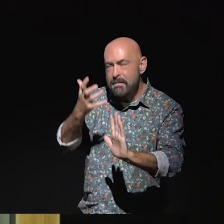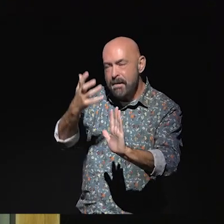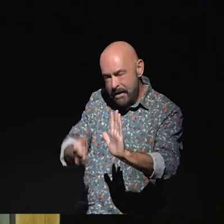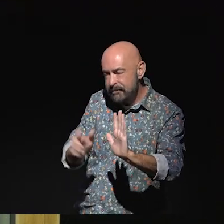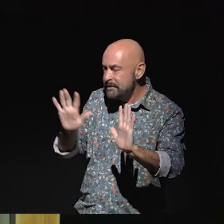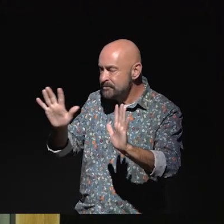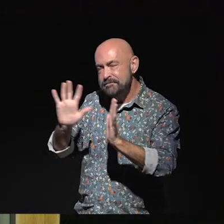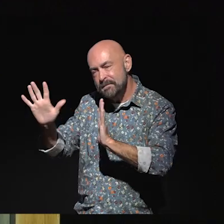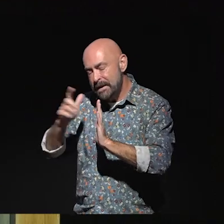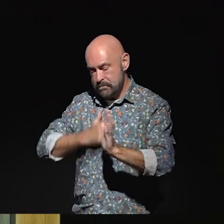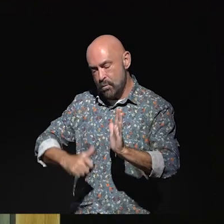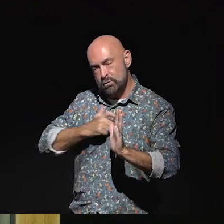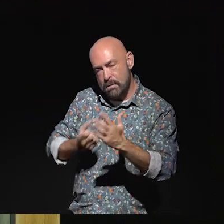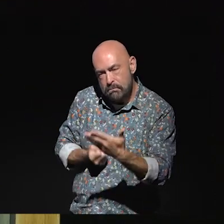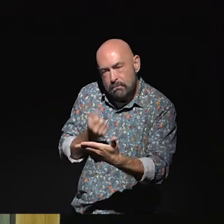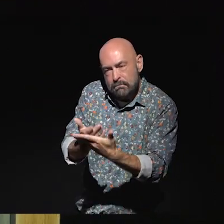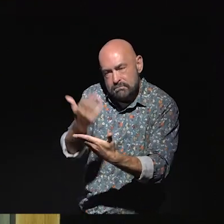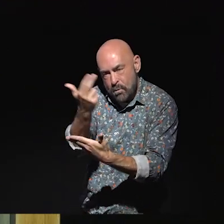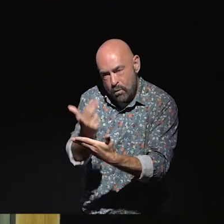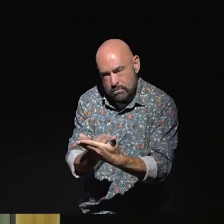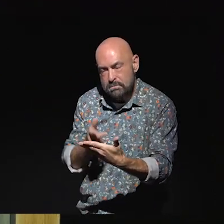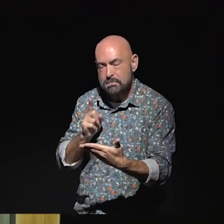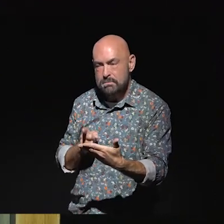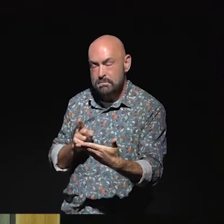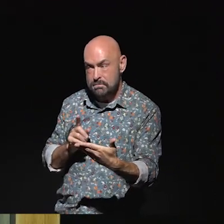his own personality in these pictures very little,